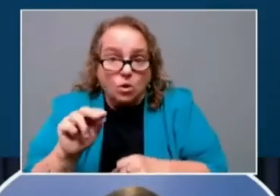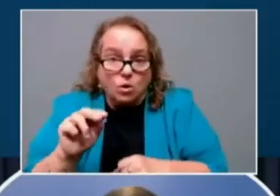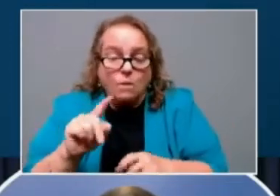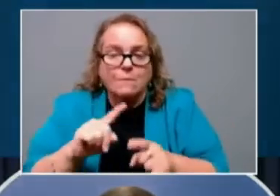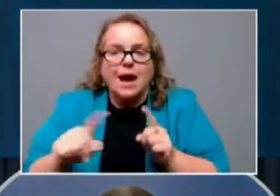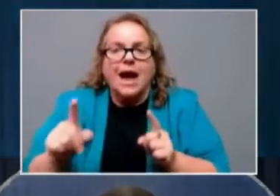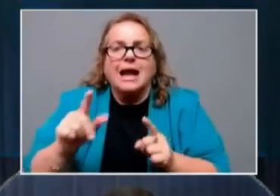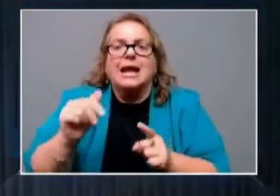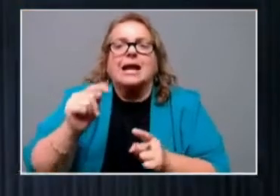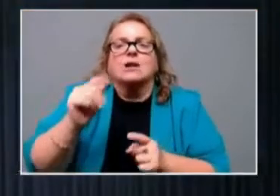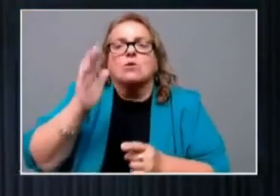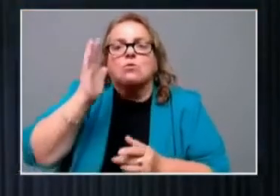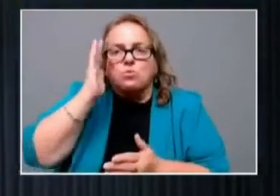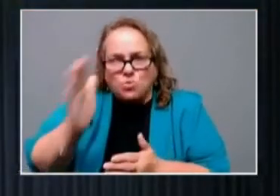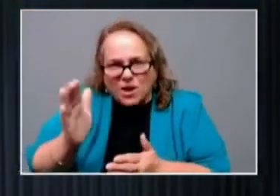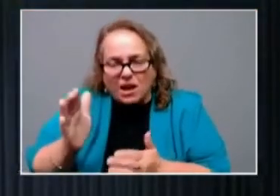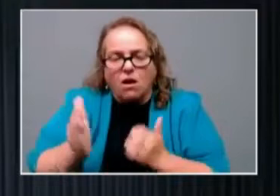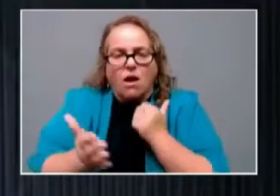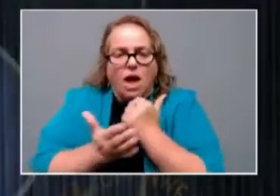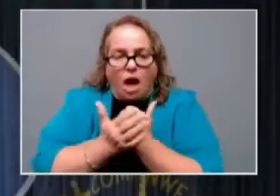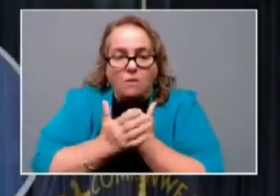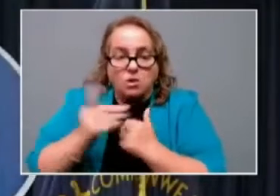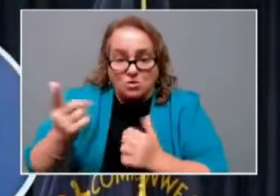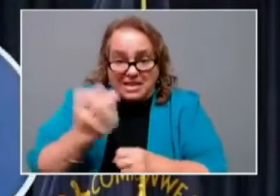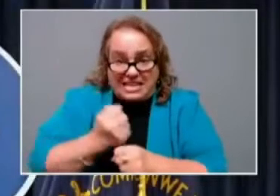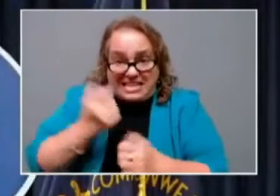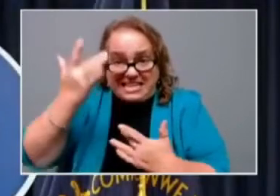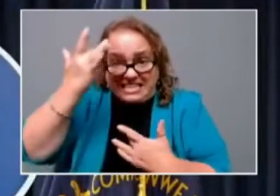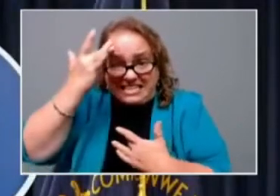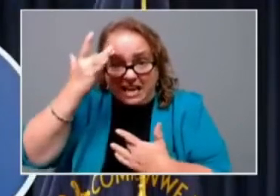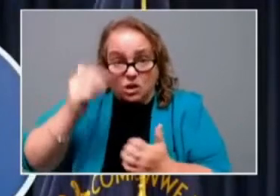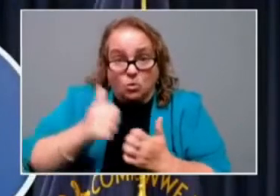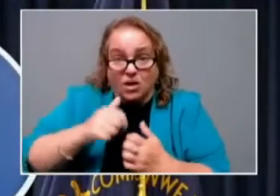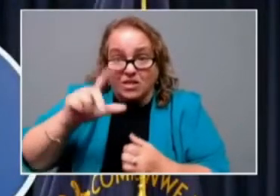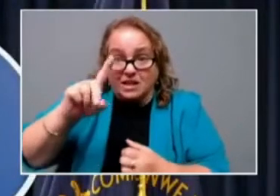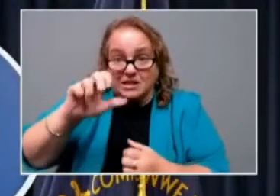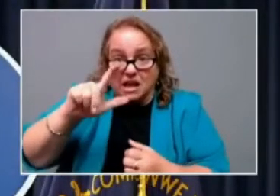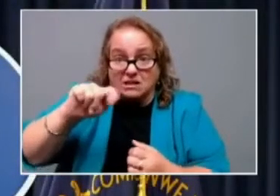to get the delta variant to have the worst sickness in their lives and